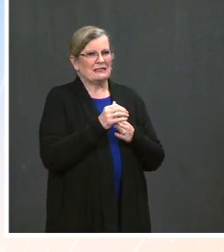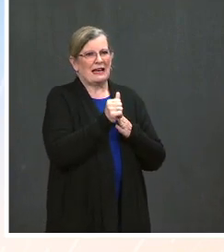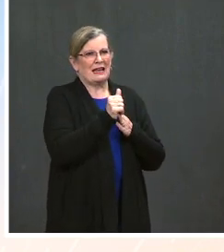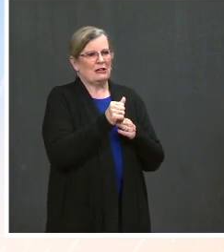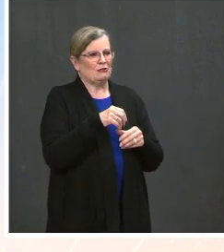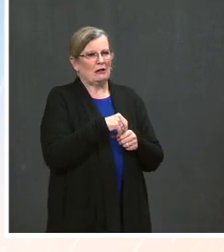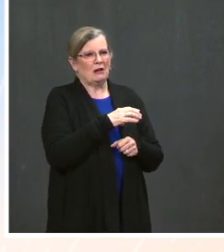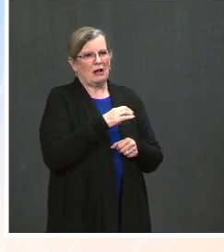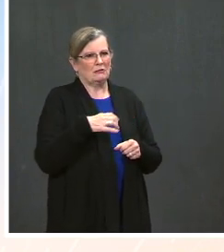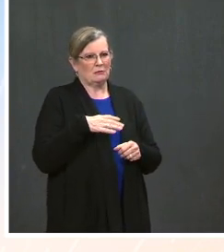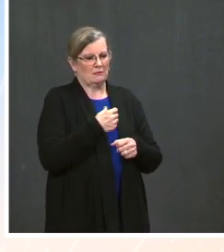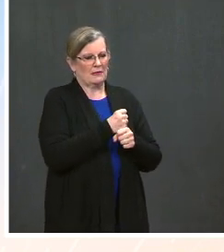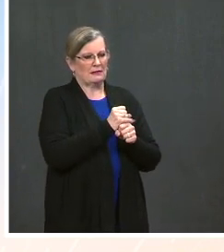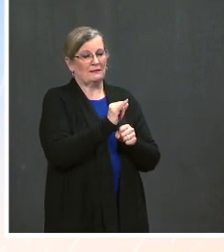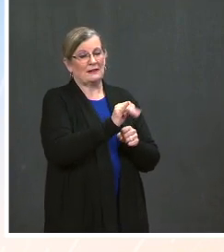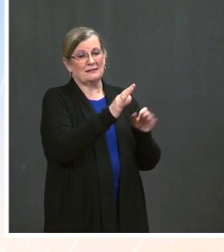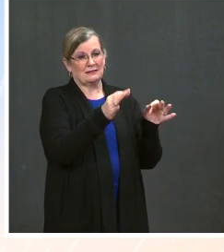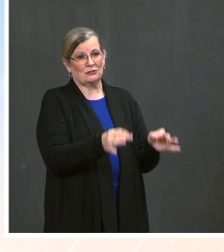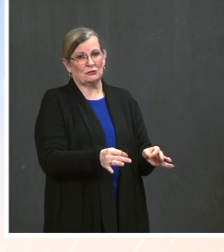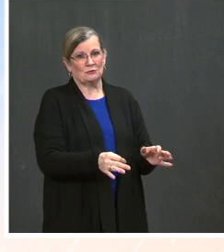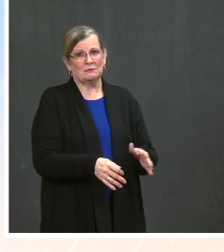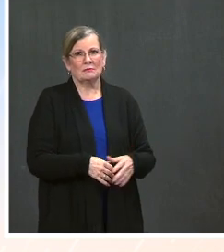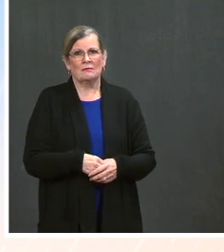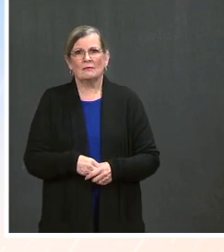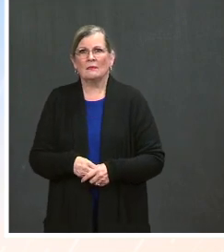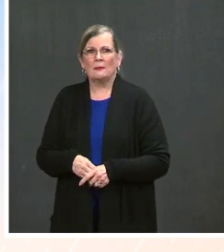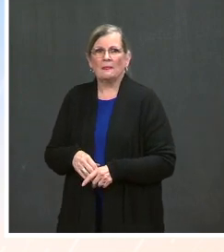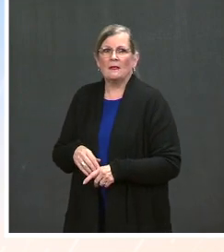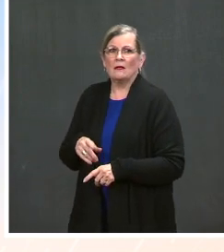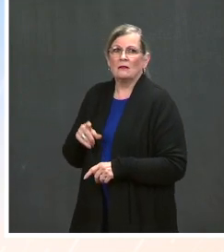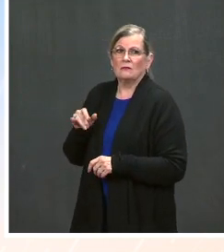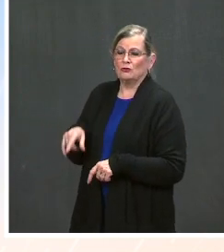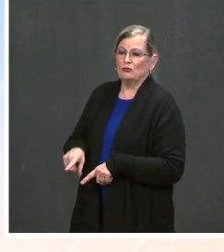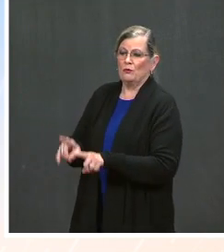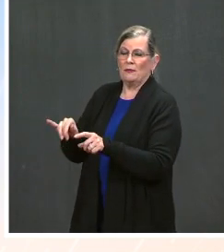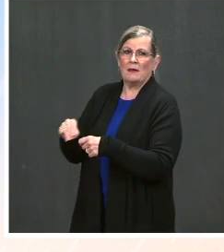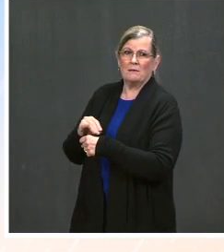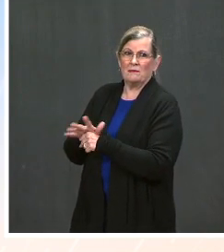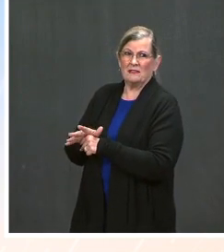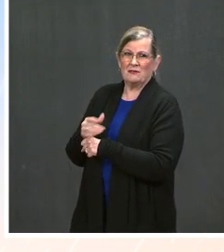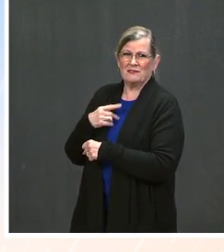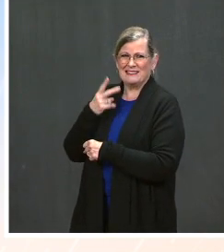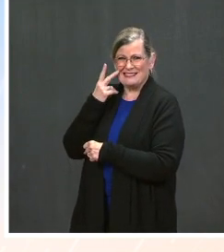During the pandemic, we've seen deaths of despair increase. And there's concern with regards